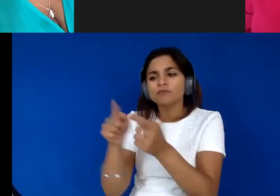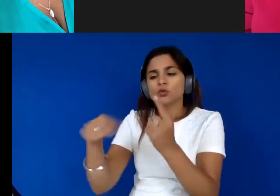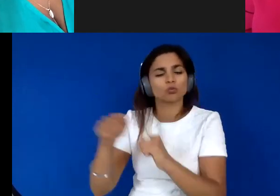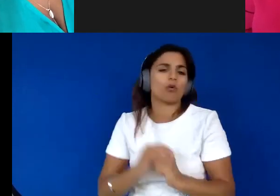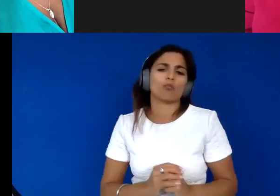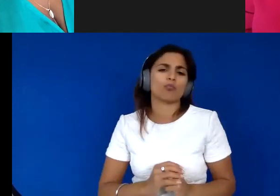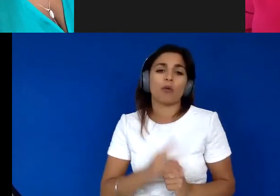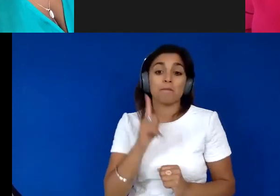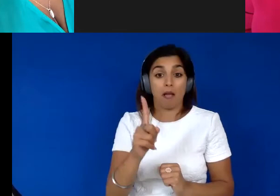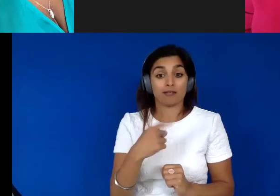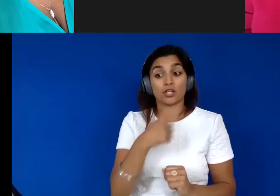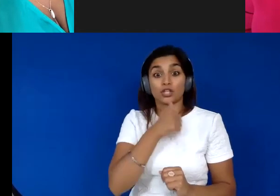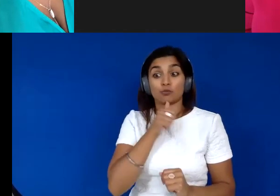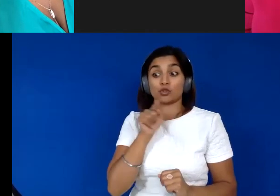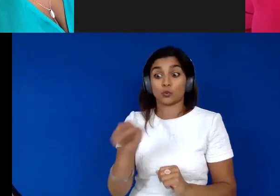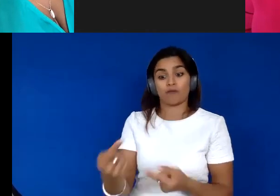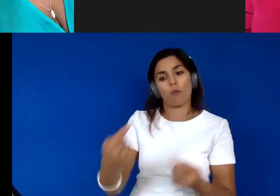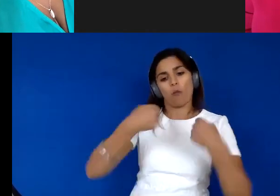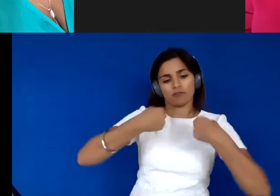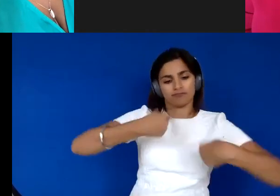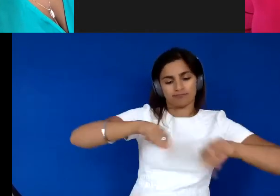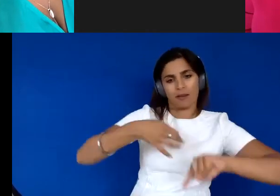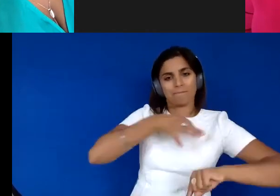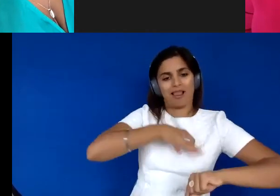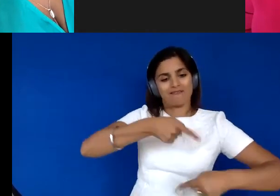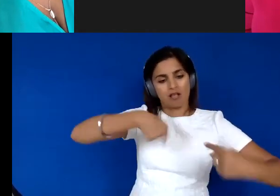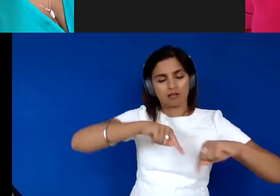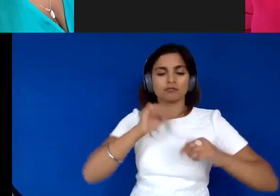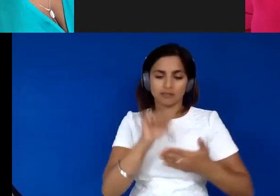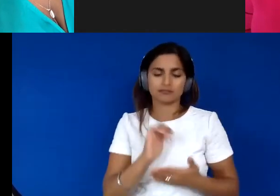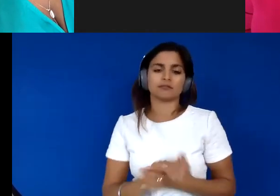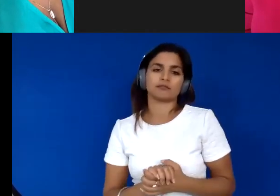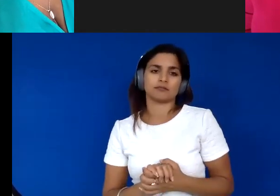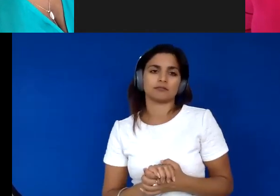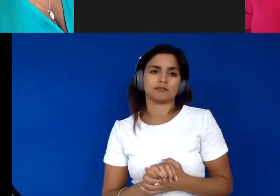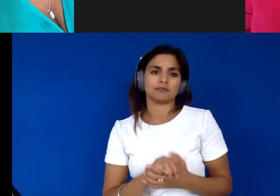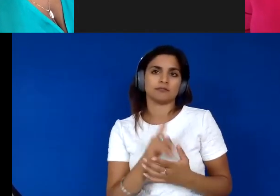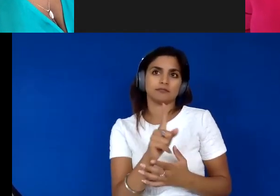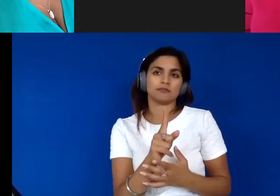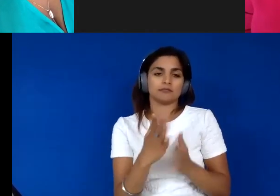useful for me because those that are on the left so claiming to try and fight